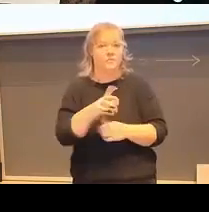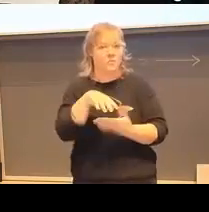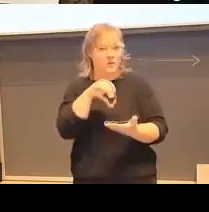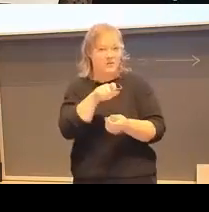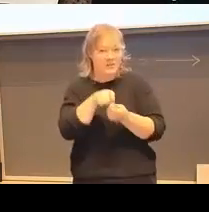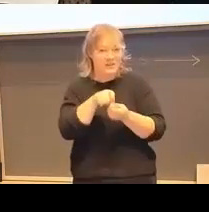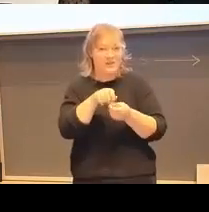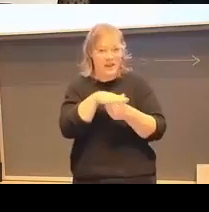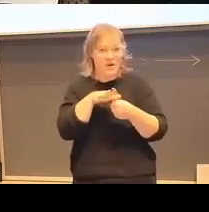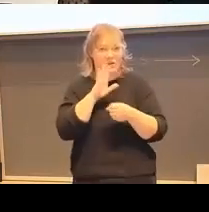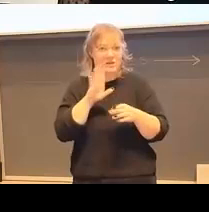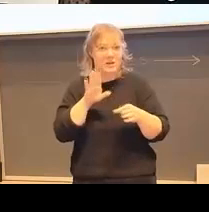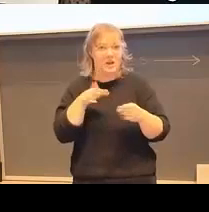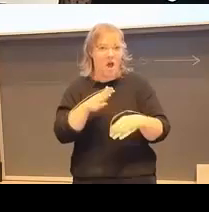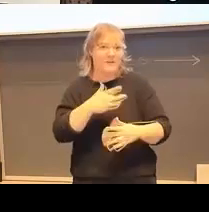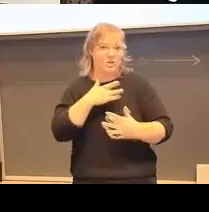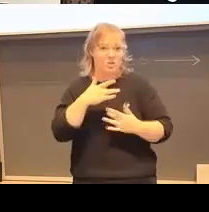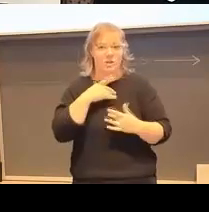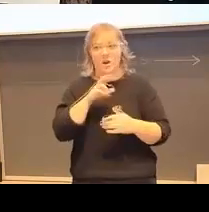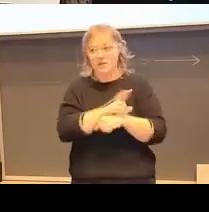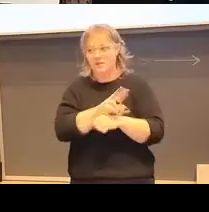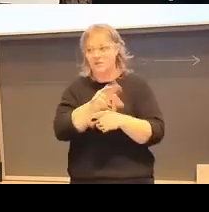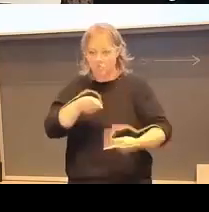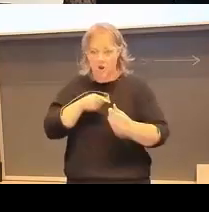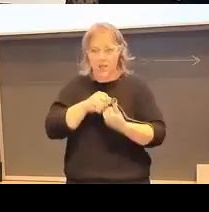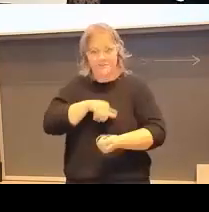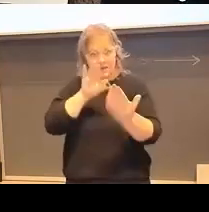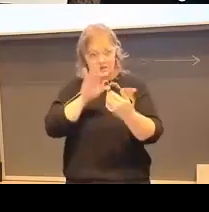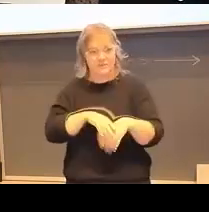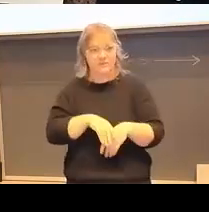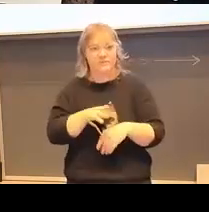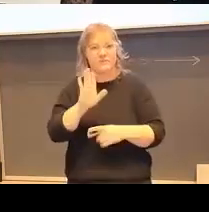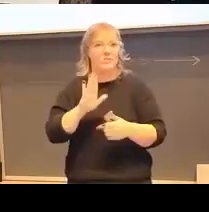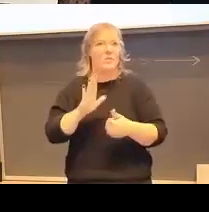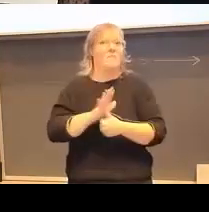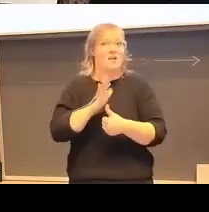our struggle our residents struggle and face one of the primary things is how they partner